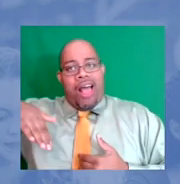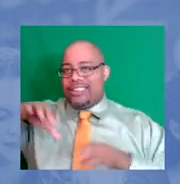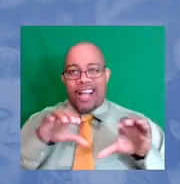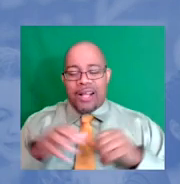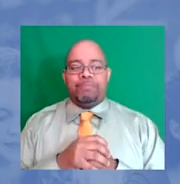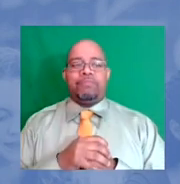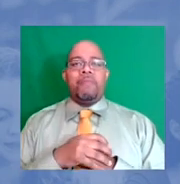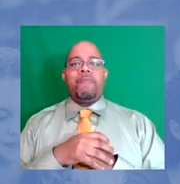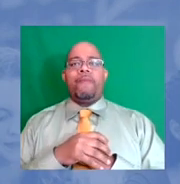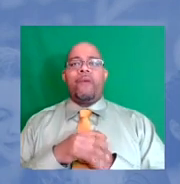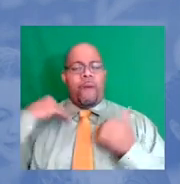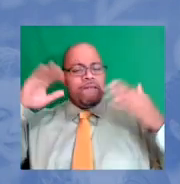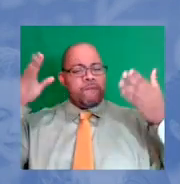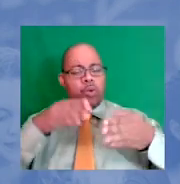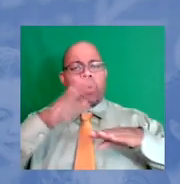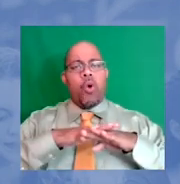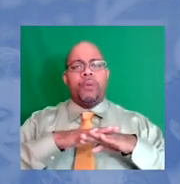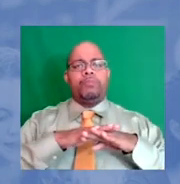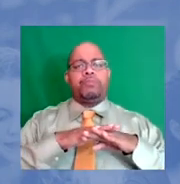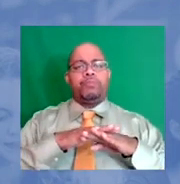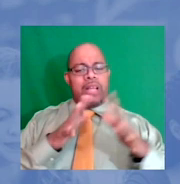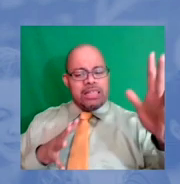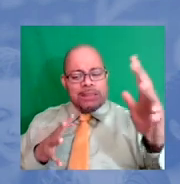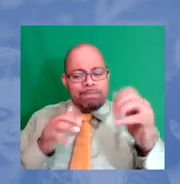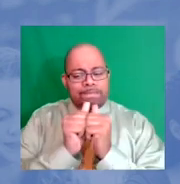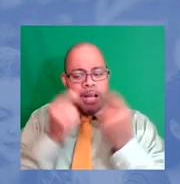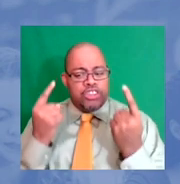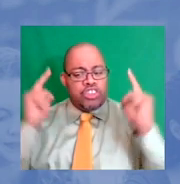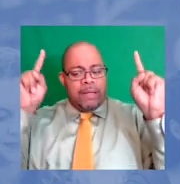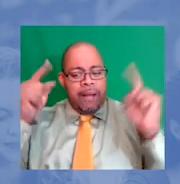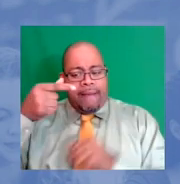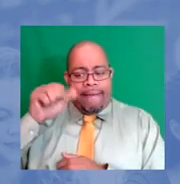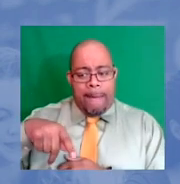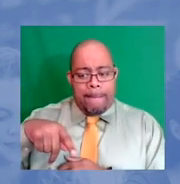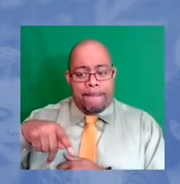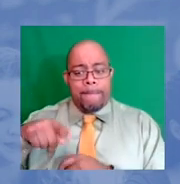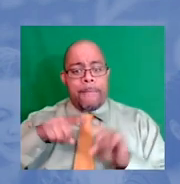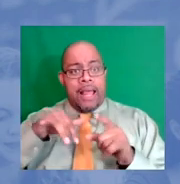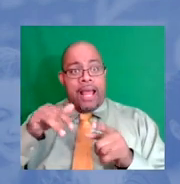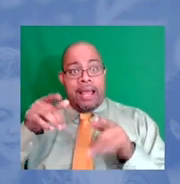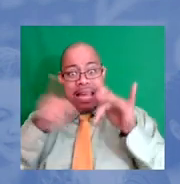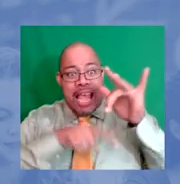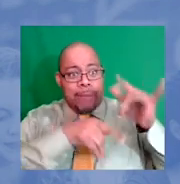A LONG TIME IN THIS COUNTRY, THE GAPS THAT REMAIN, BUT WHAT WE HAVEN'T DONE IS LEARN